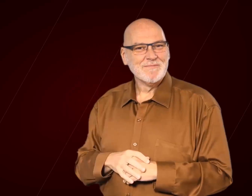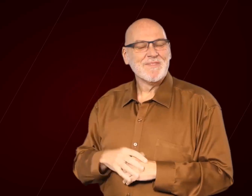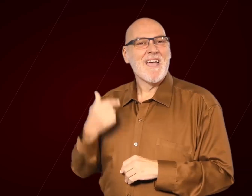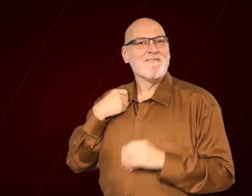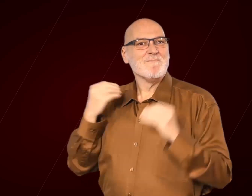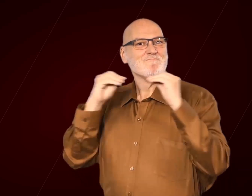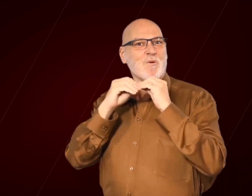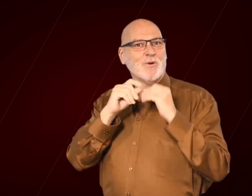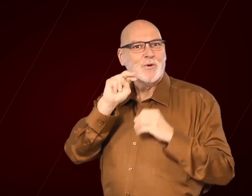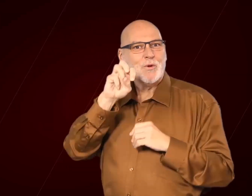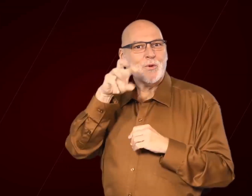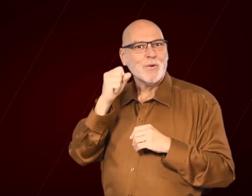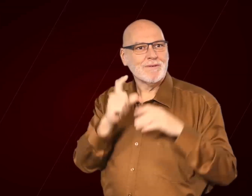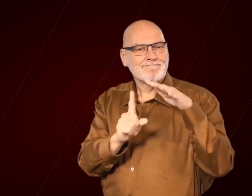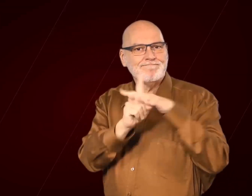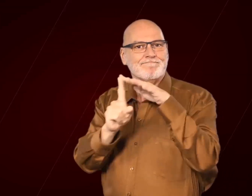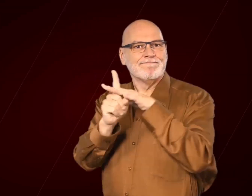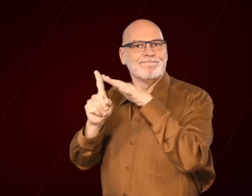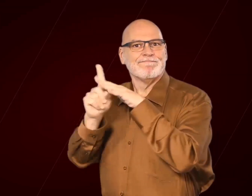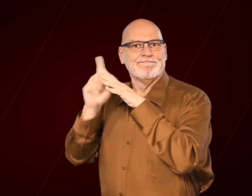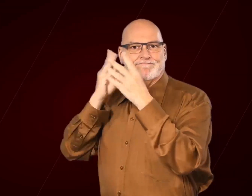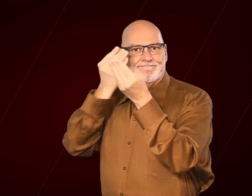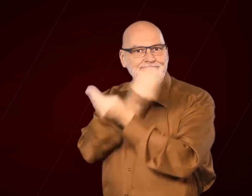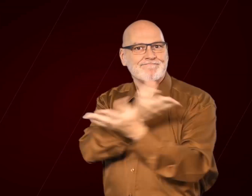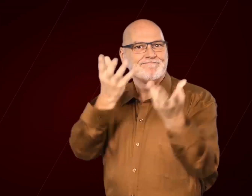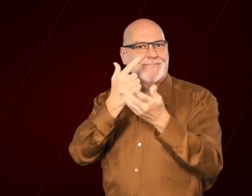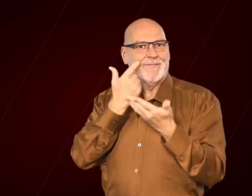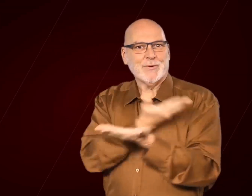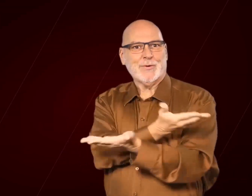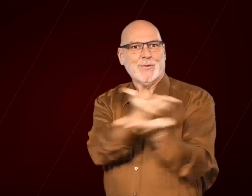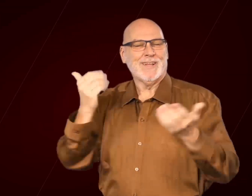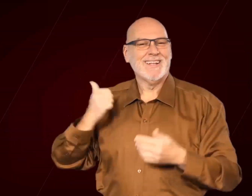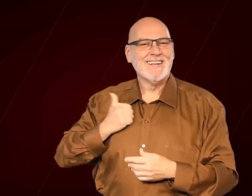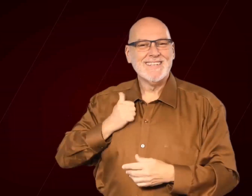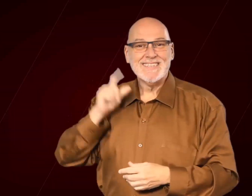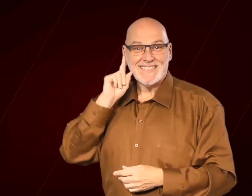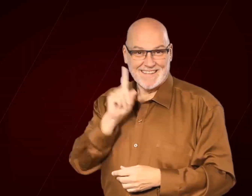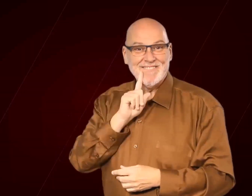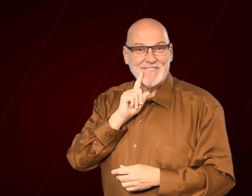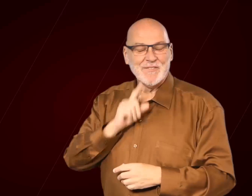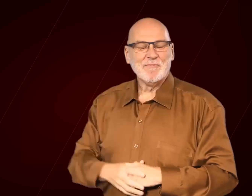Bringing alerts & news reports at intervals for all Deaf Canadians.